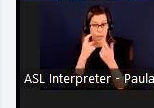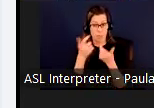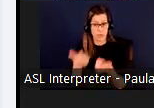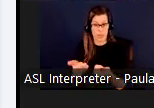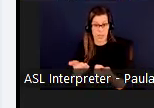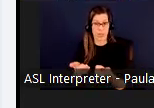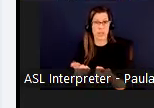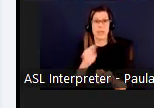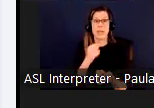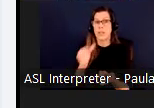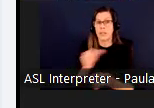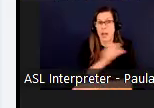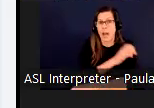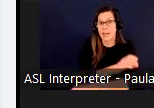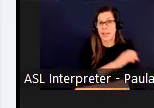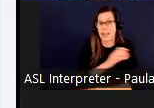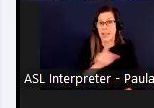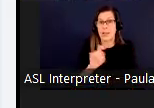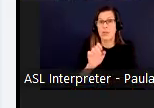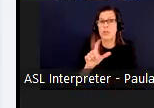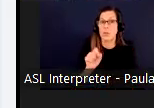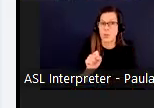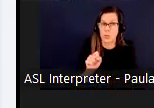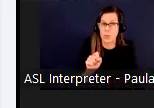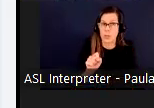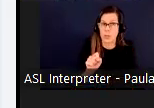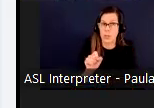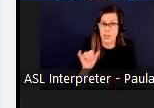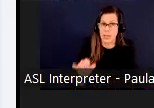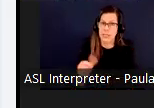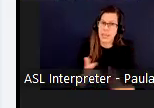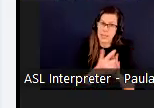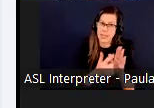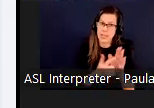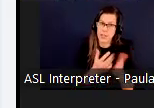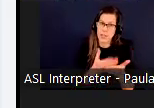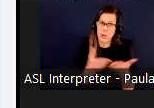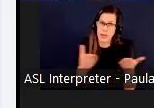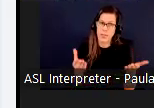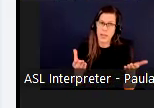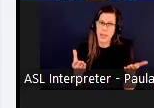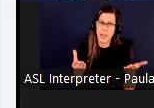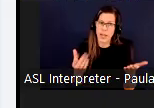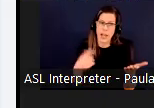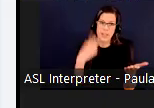not clinical tools. And I was, if that's a statutory thing, I just didn't know if there clinical